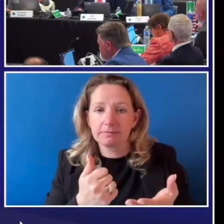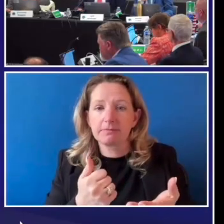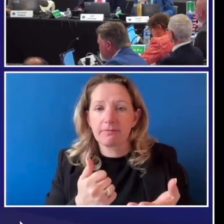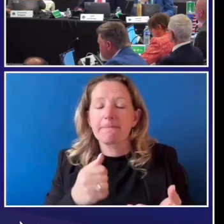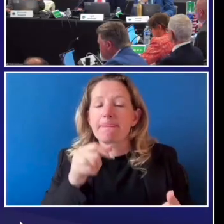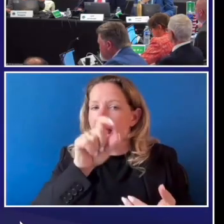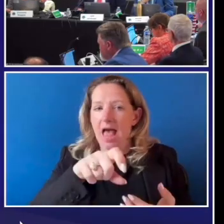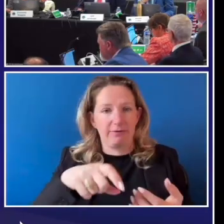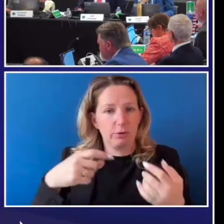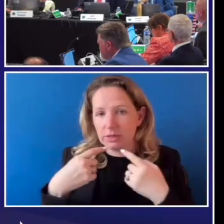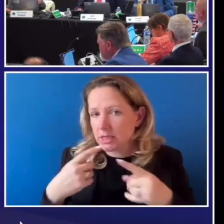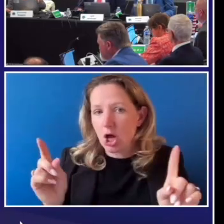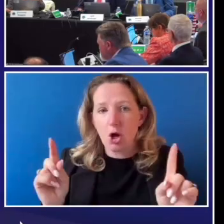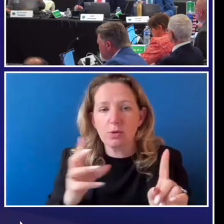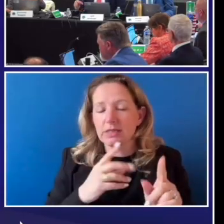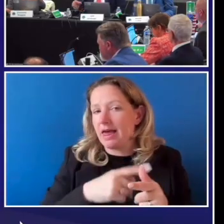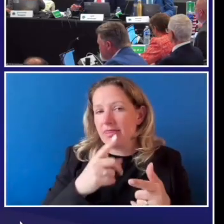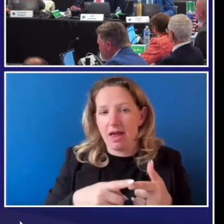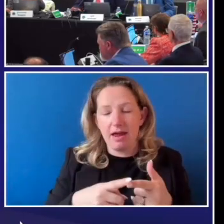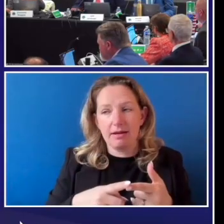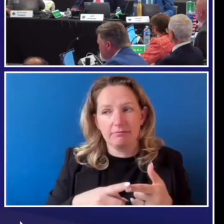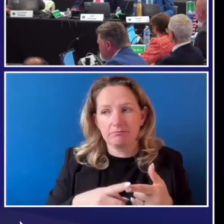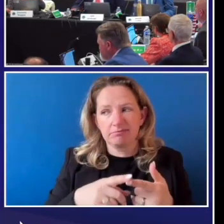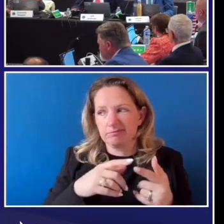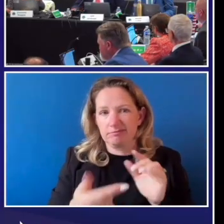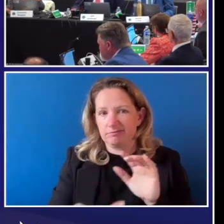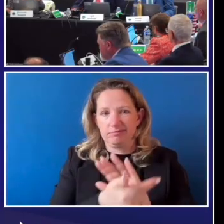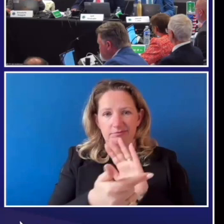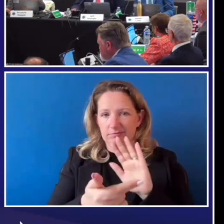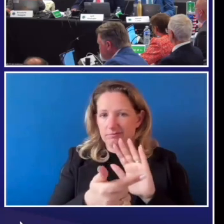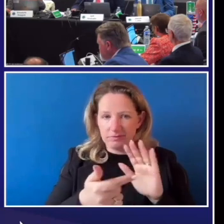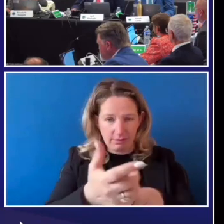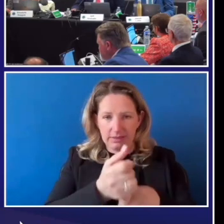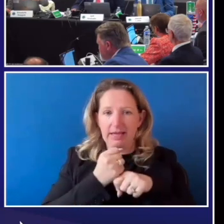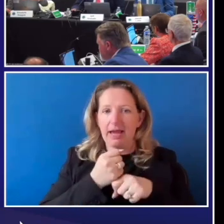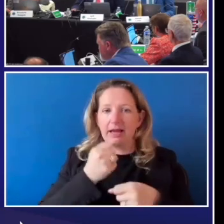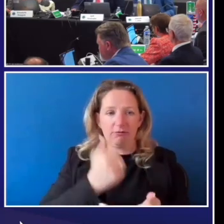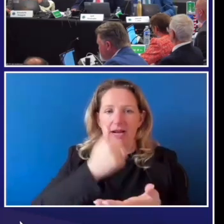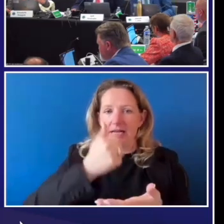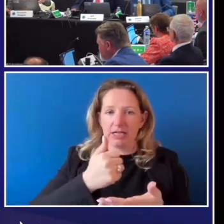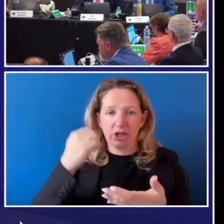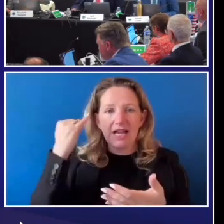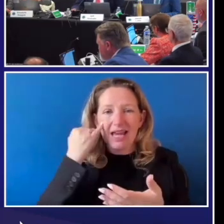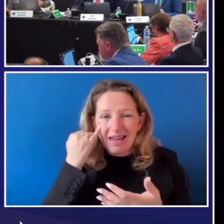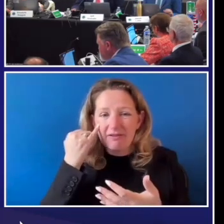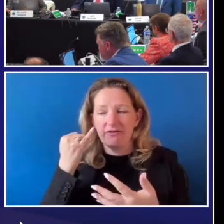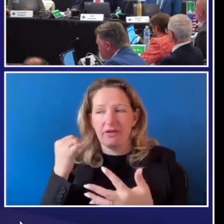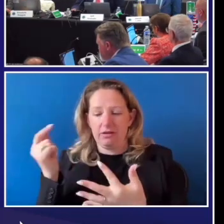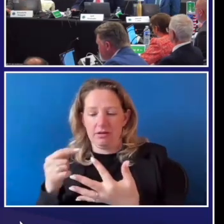it and they would be precluded from, um, granting accreditation if the, some of these other act, like those types of actions were in play.